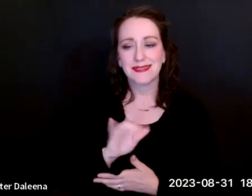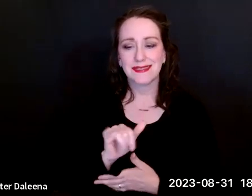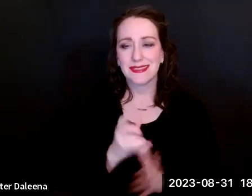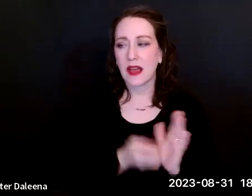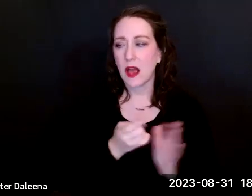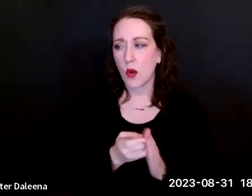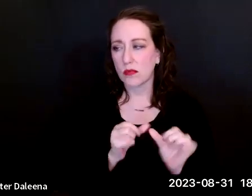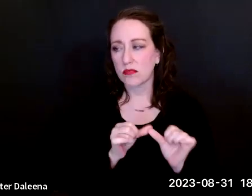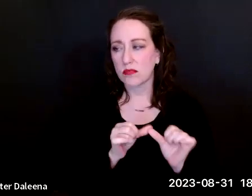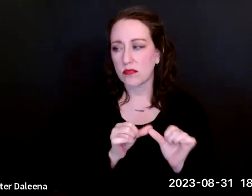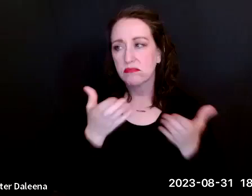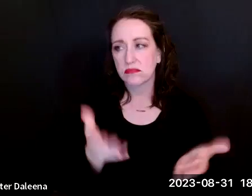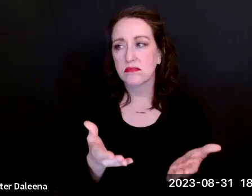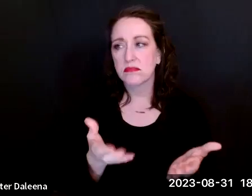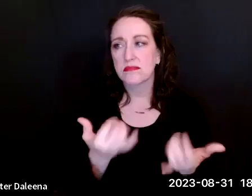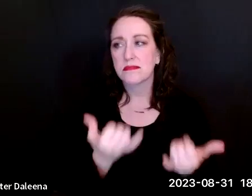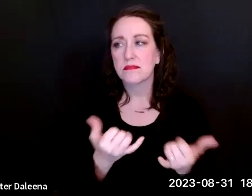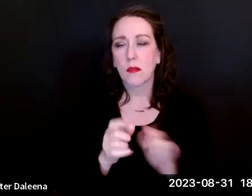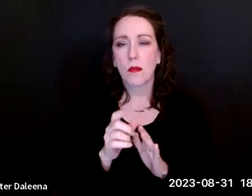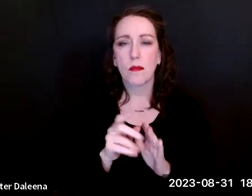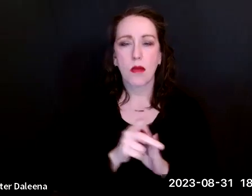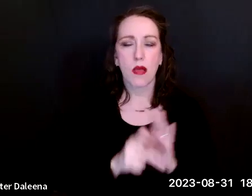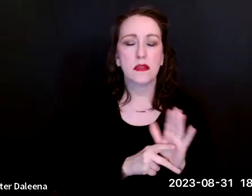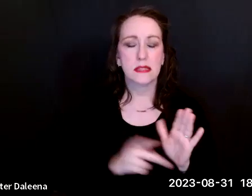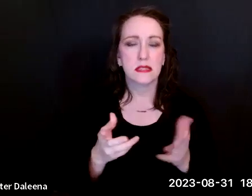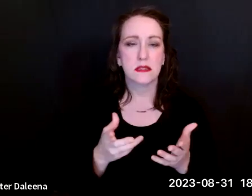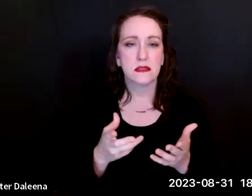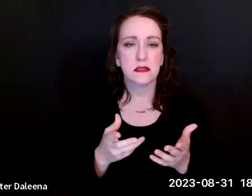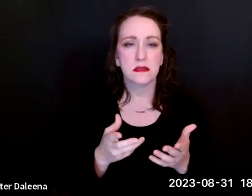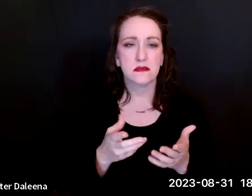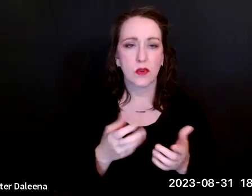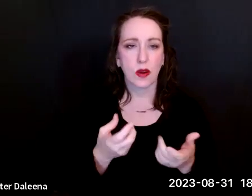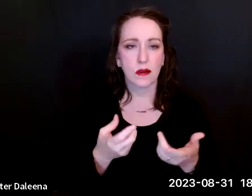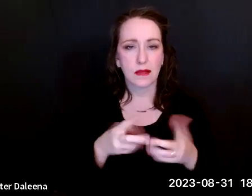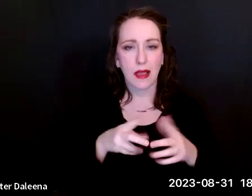current policy allows for applicants from online and hybrid programs to substitute face-to-face